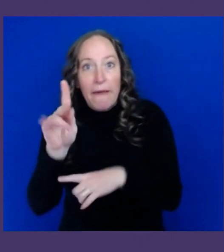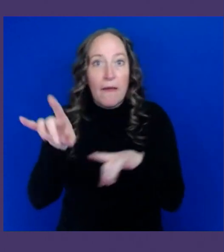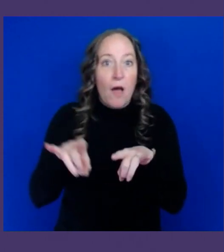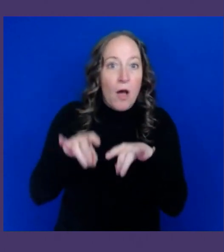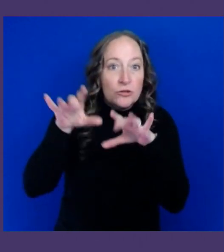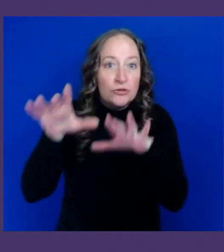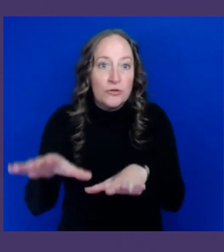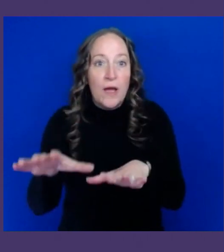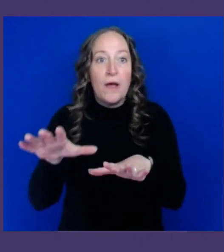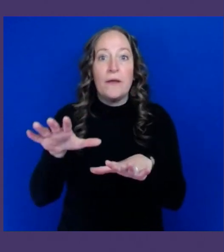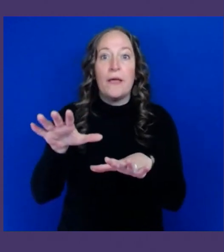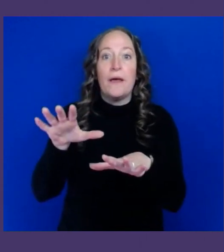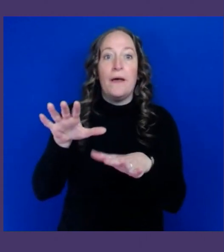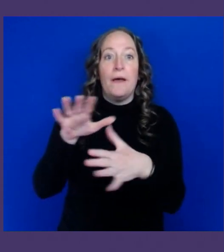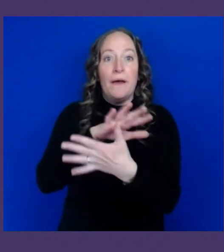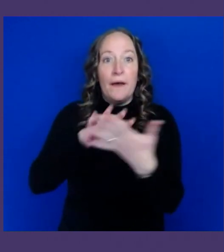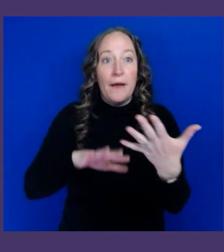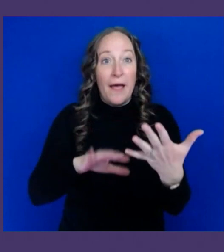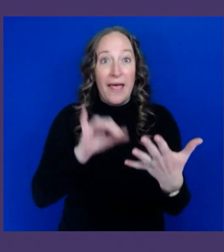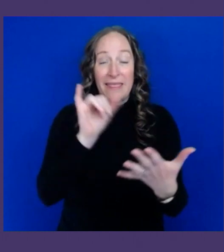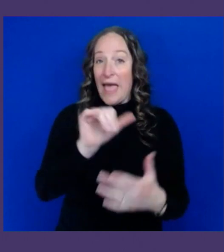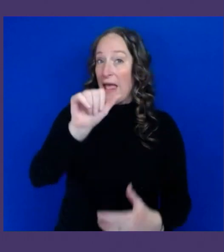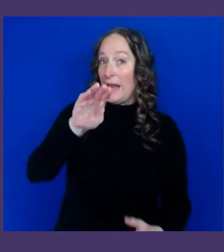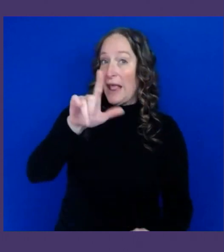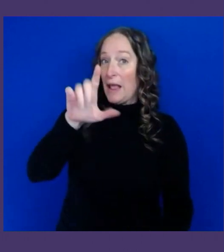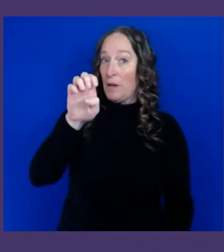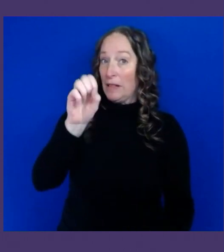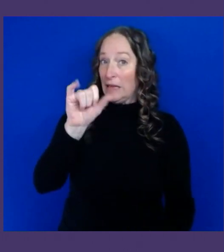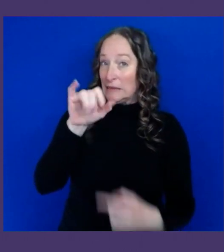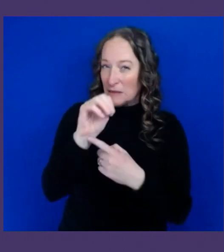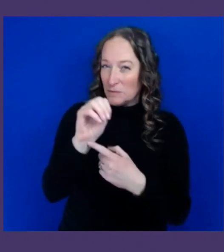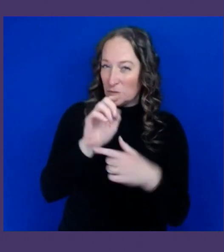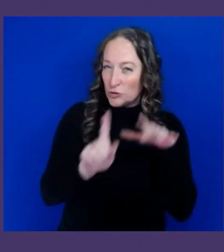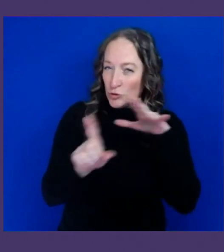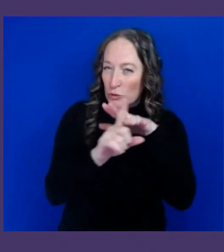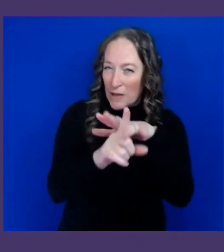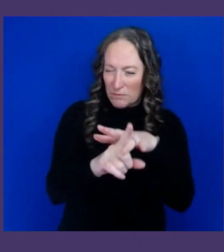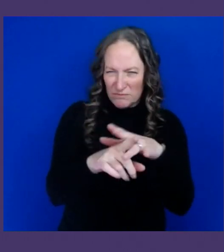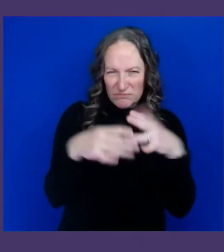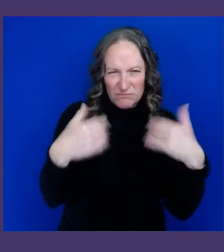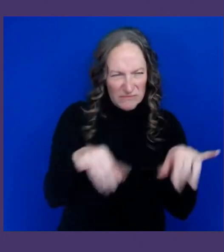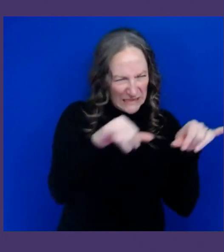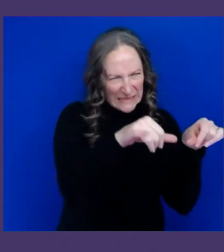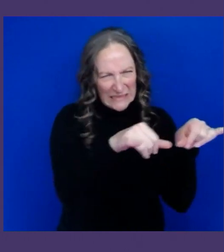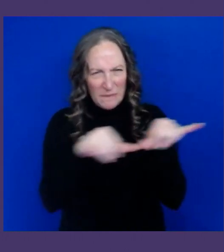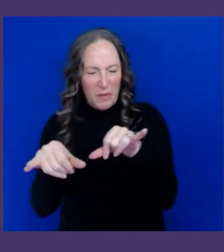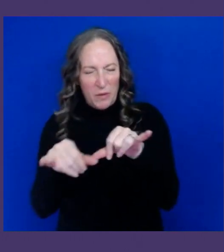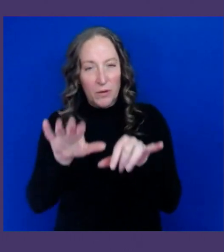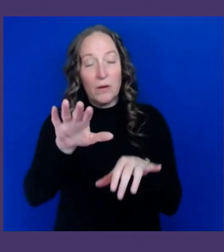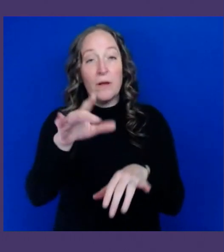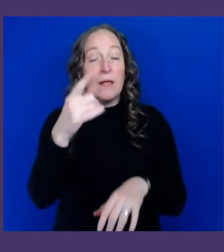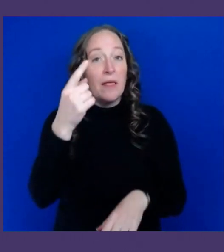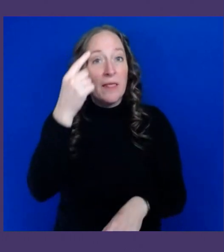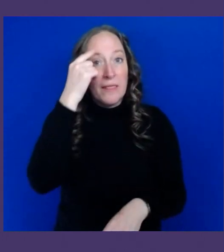itself has remarkable commonalities. Think about the differences between the political systems,